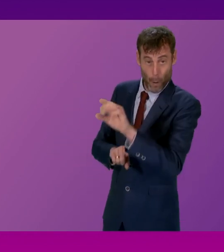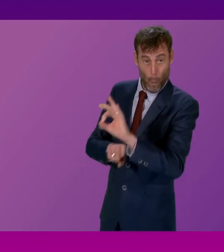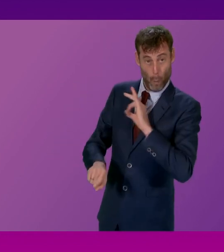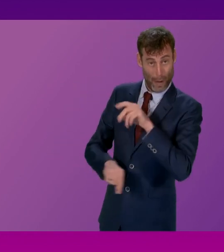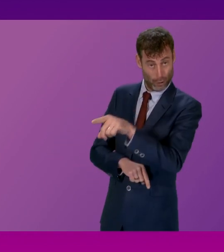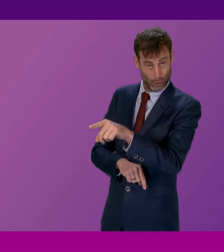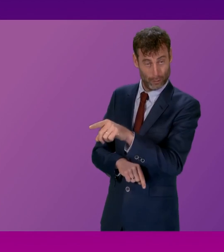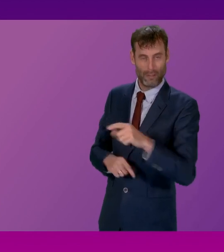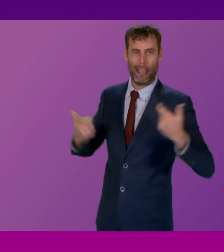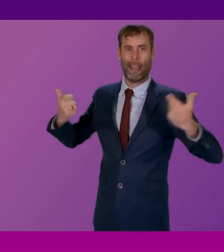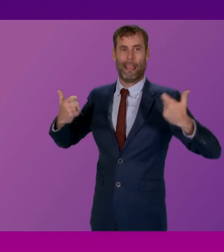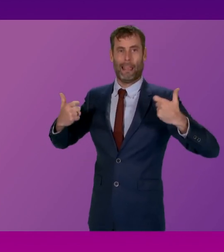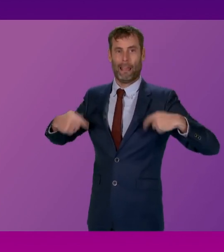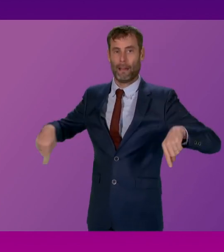Members!